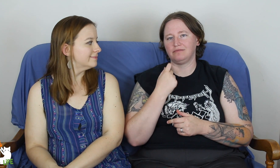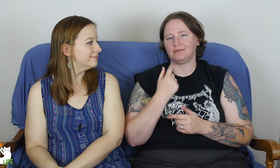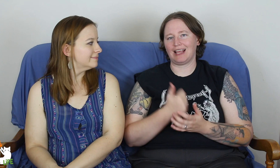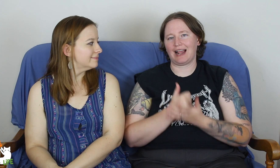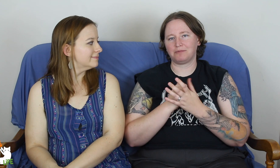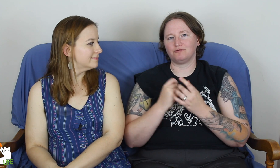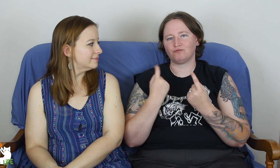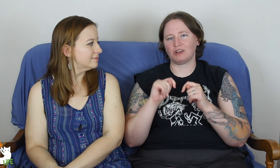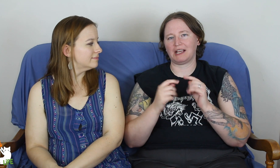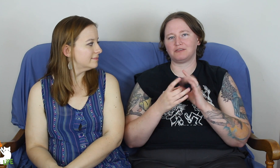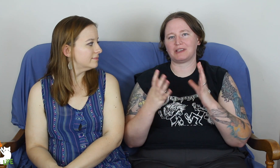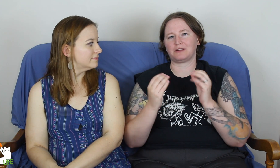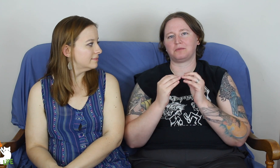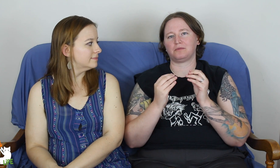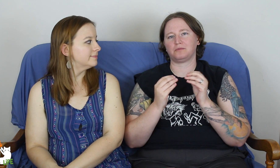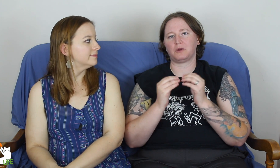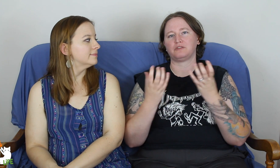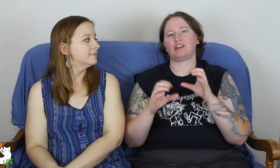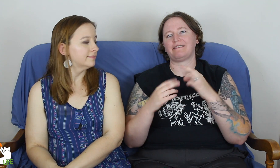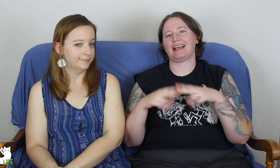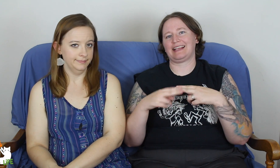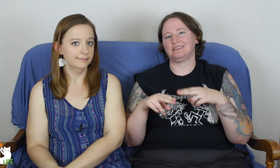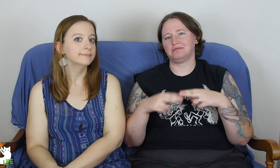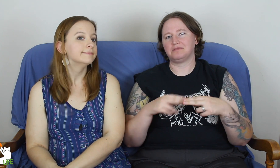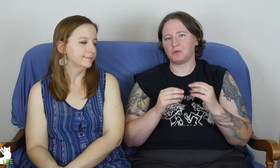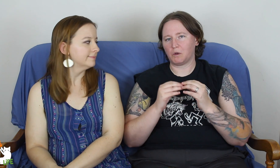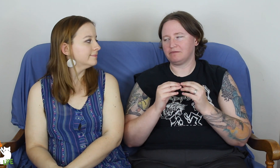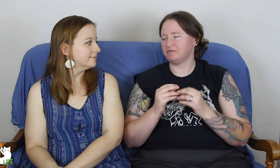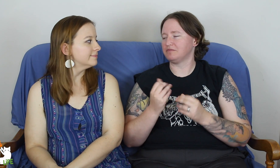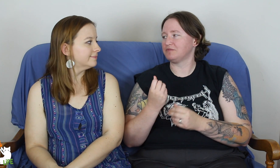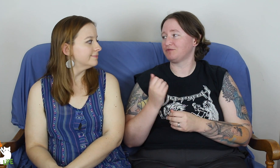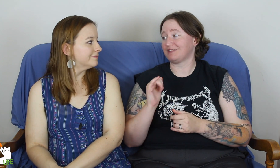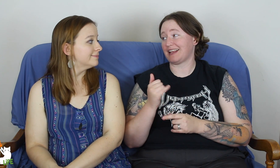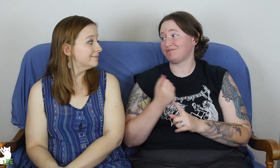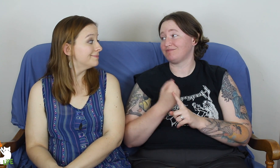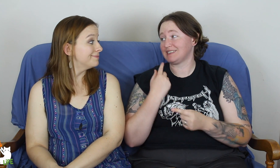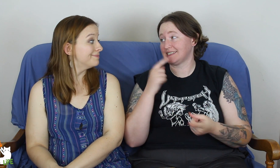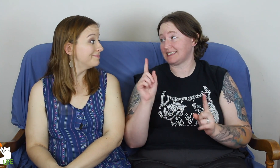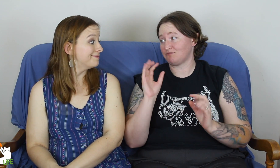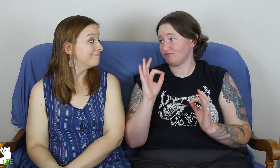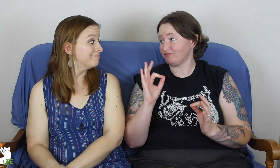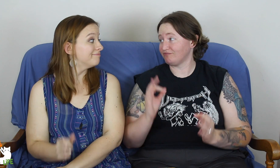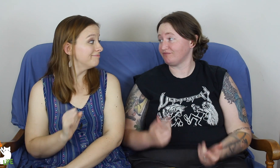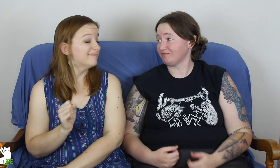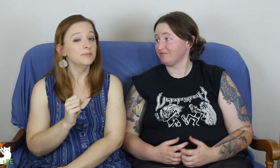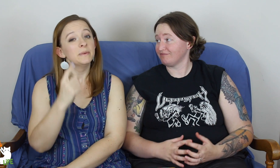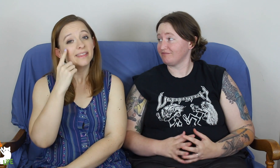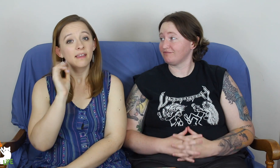So that just helps to release more eggs. So just get more. That one was successful!